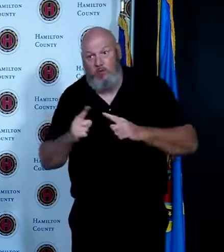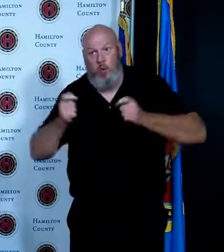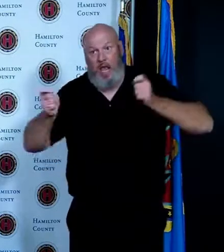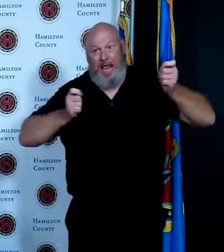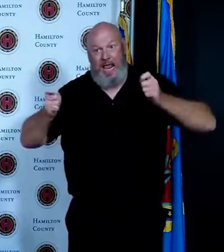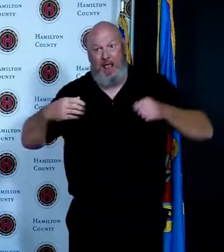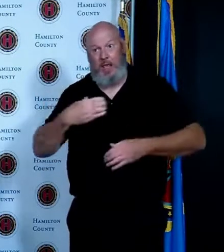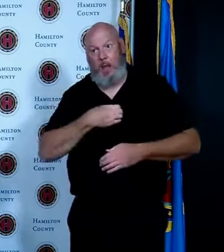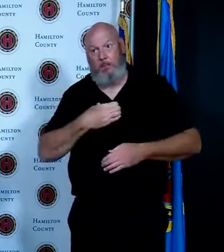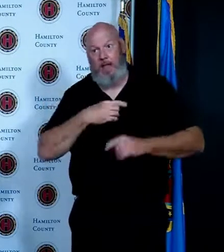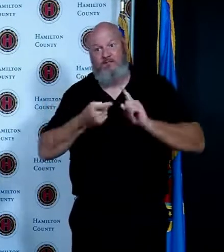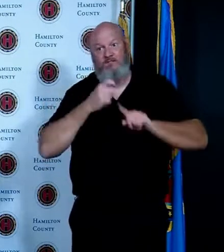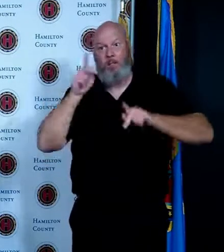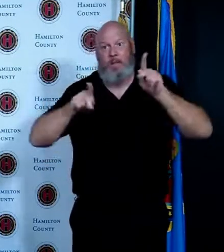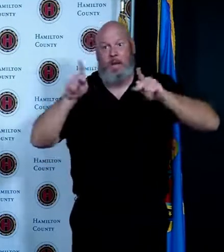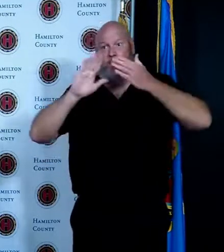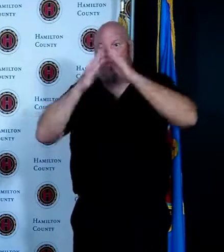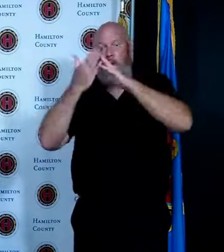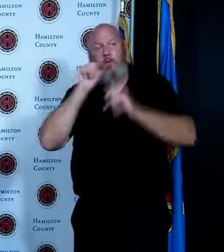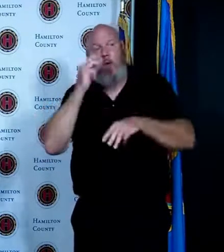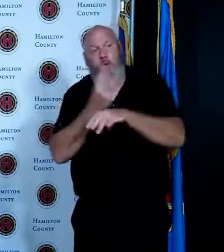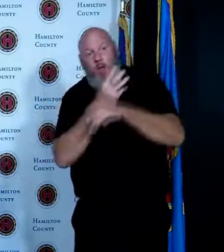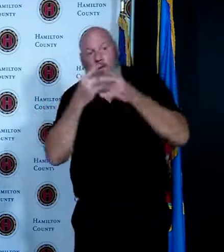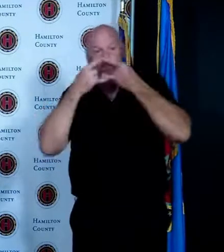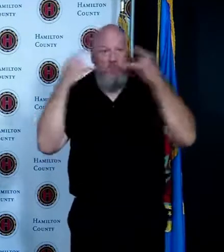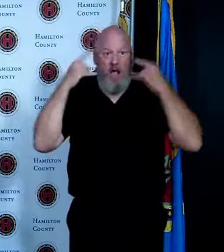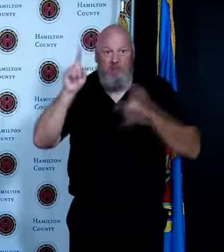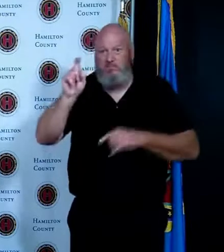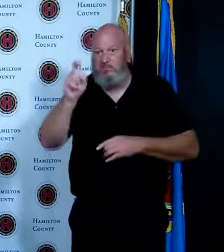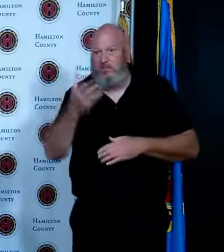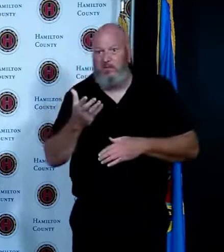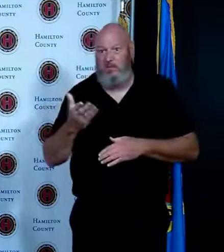from businesses about the mask mandate are more people necessary so we are